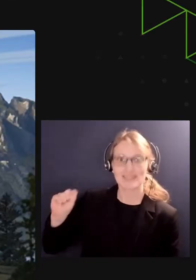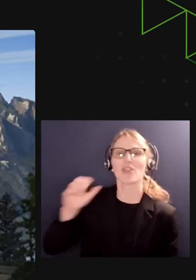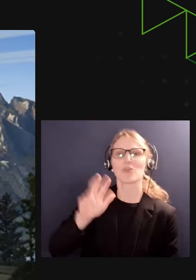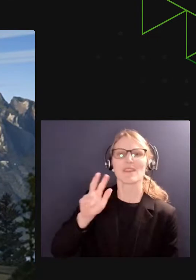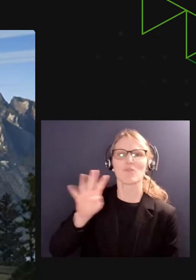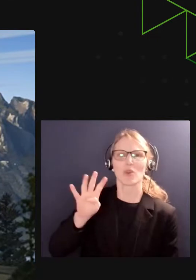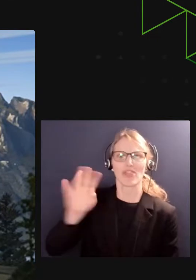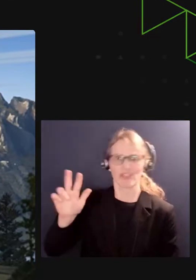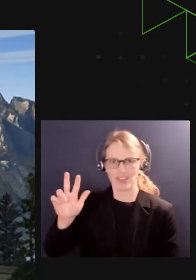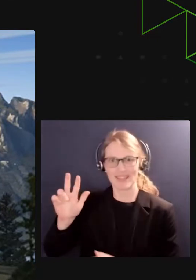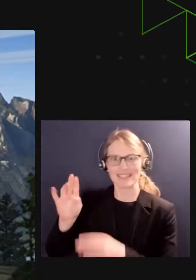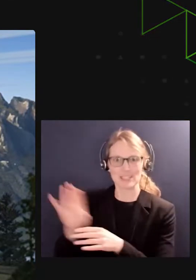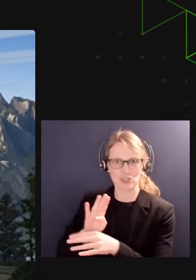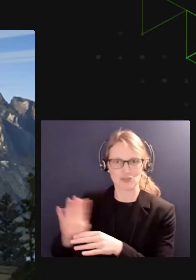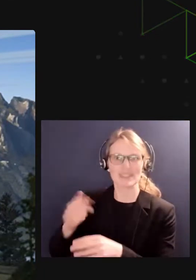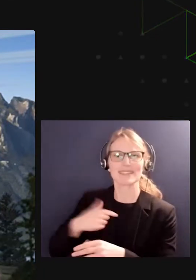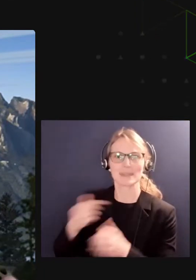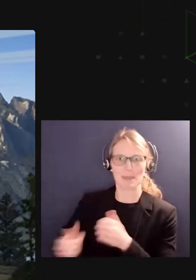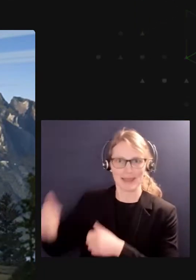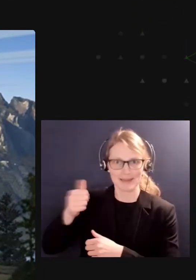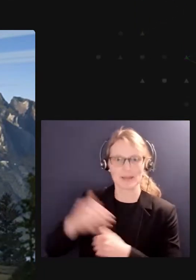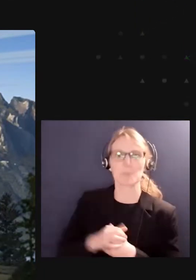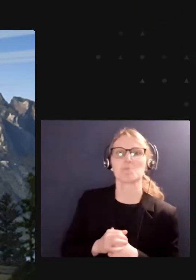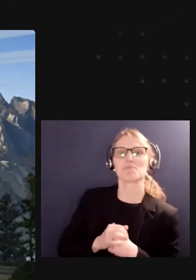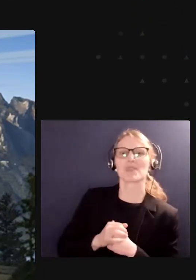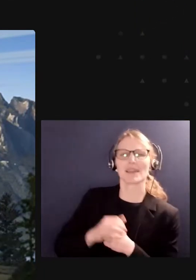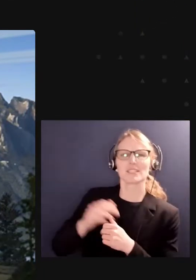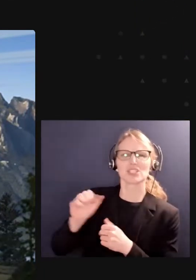which is the studio that runs all things Halo.